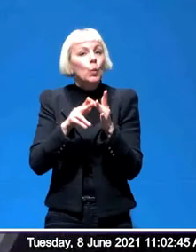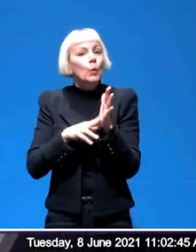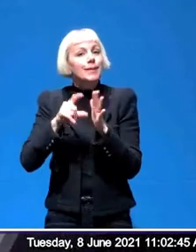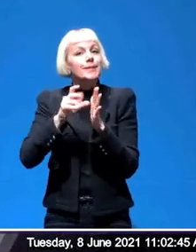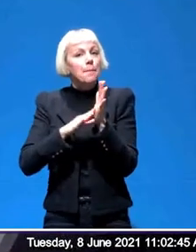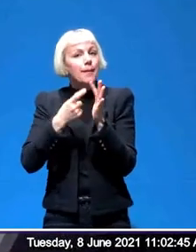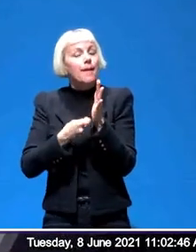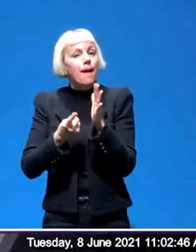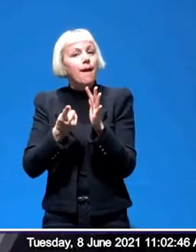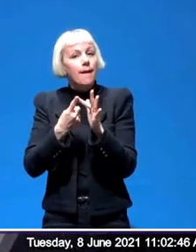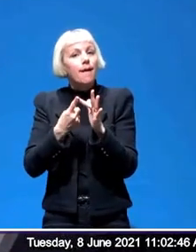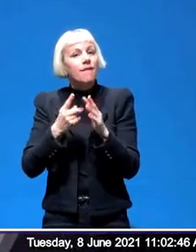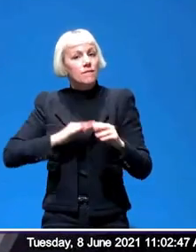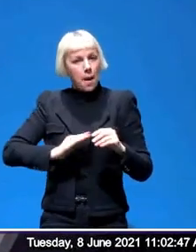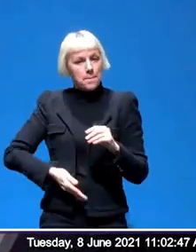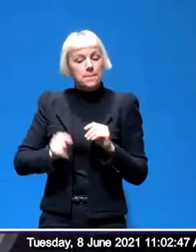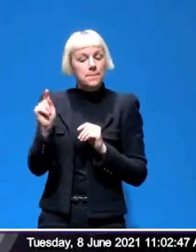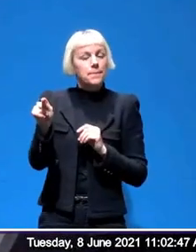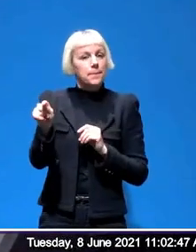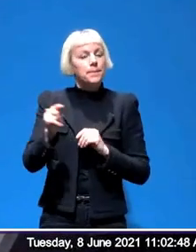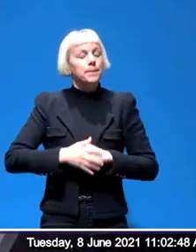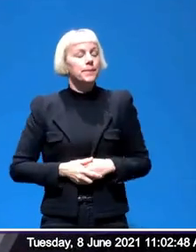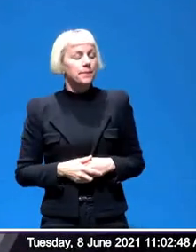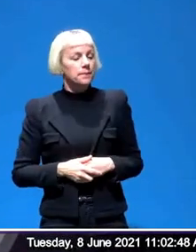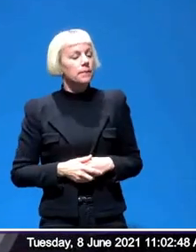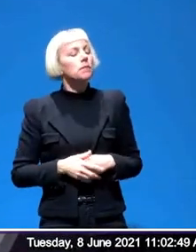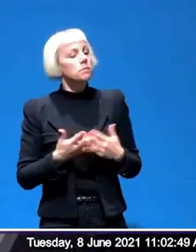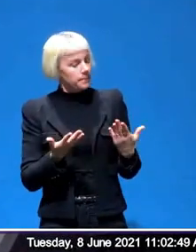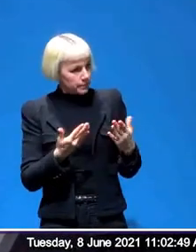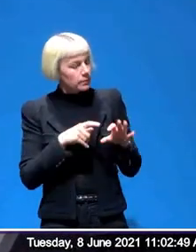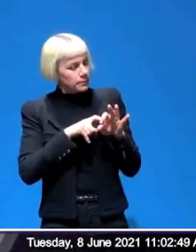In terms of the results of the investigation, are you telling the